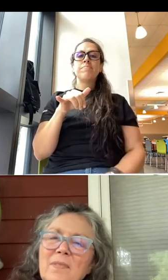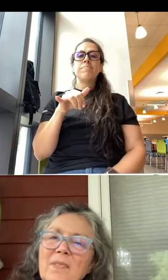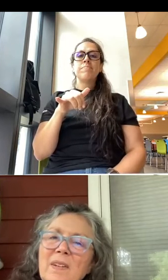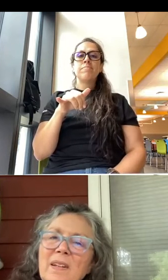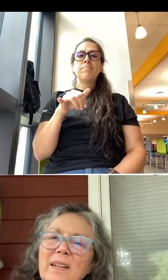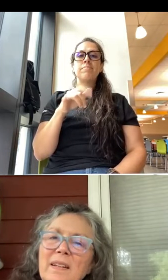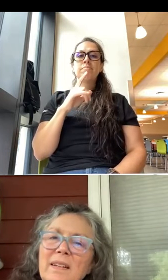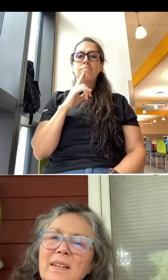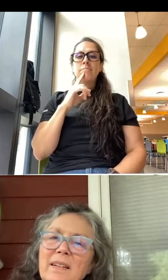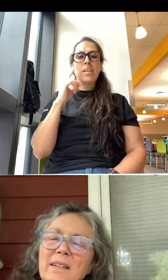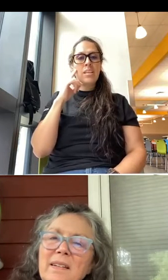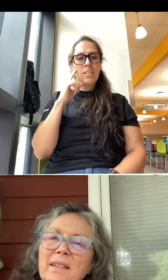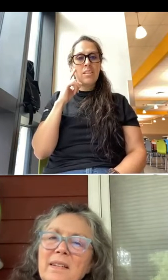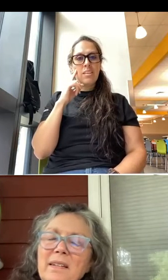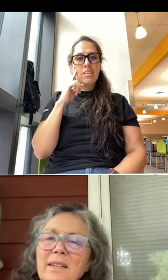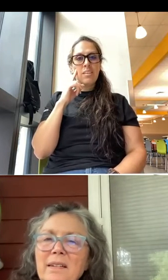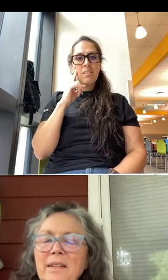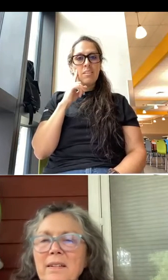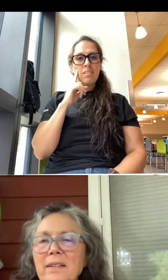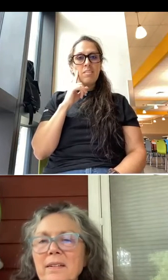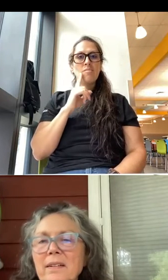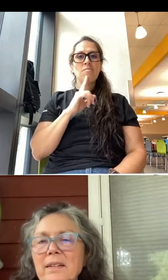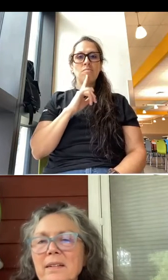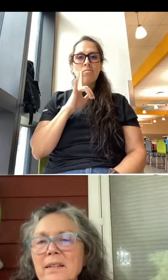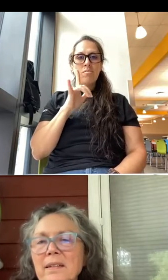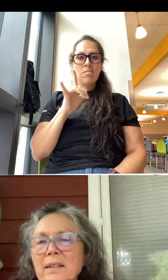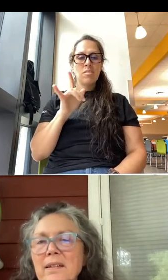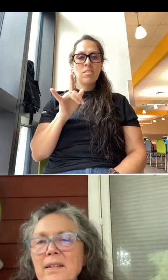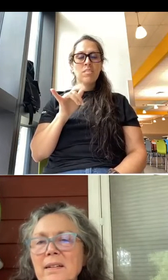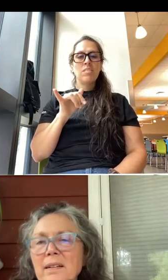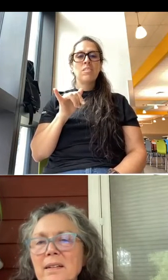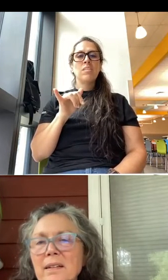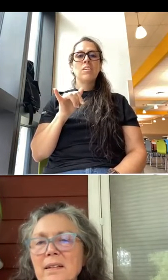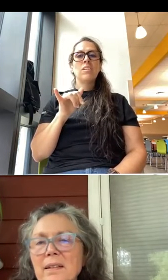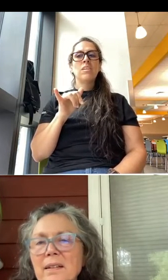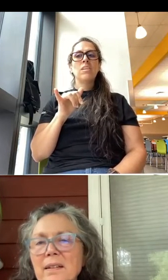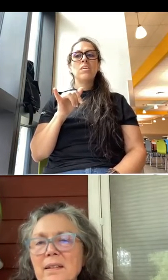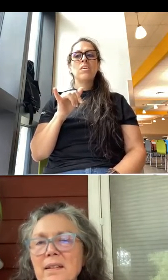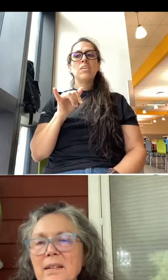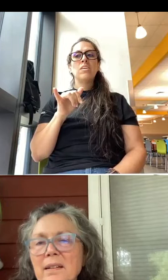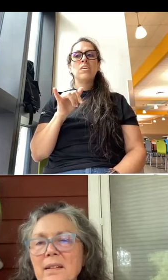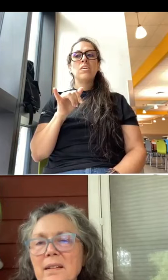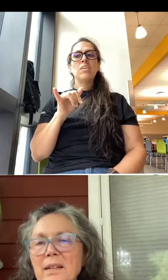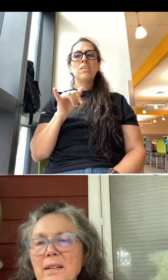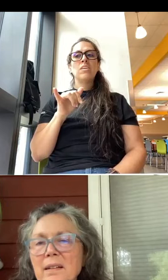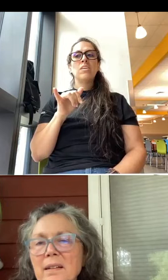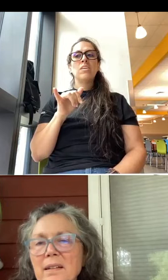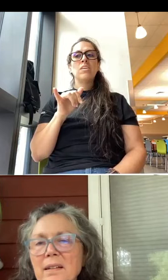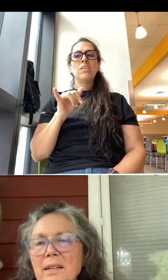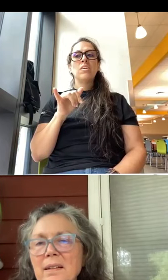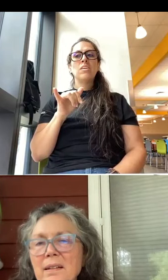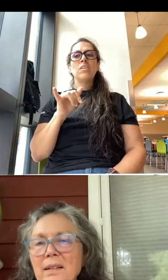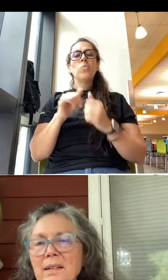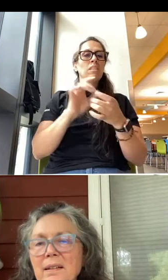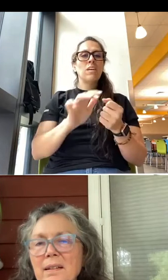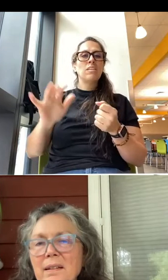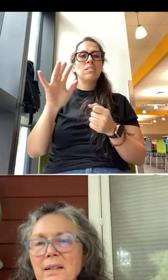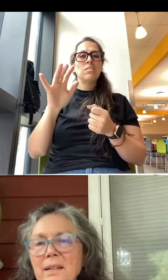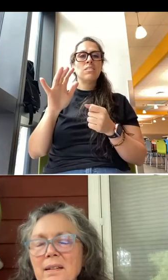i think that really in terms of connecting the Asian American bit and the